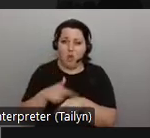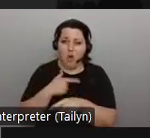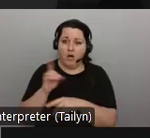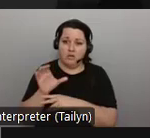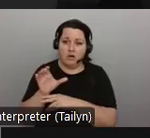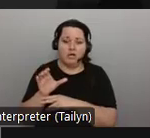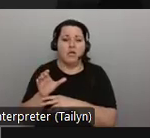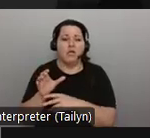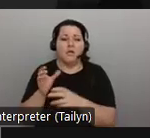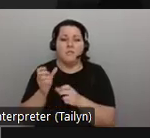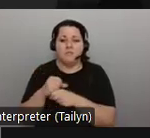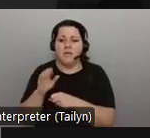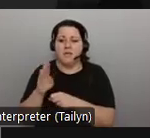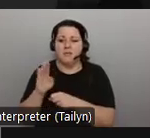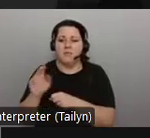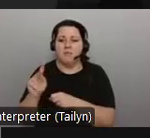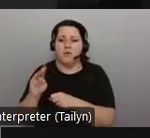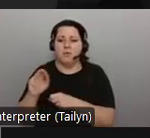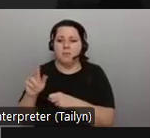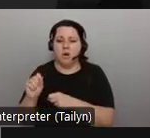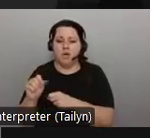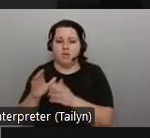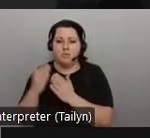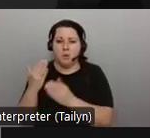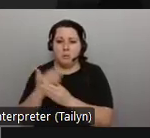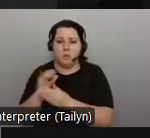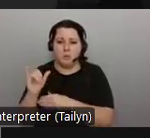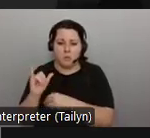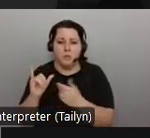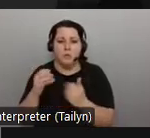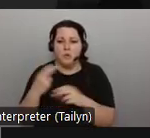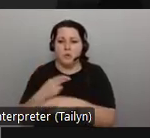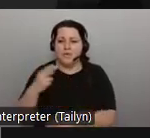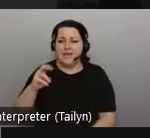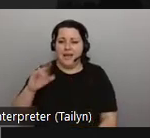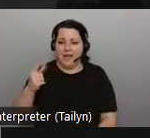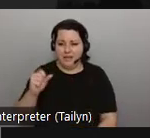document properties to make sure that is checked, if you're making it a longer document